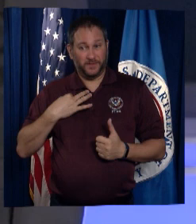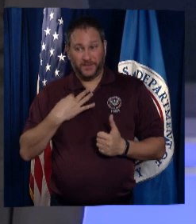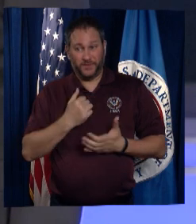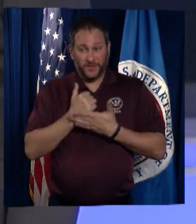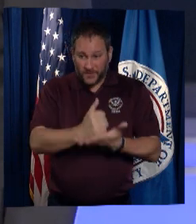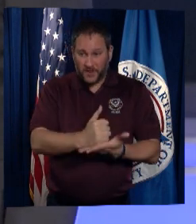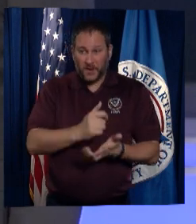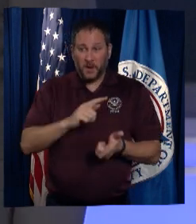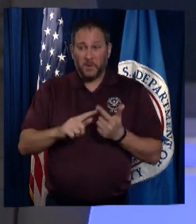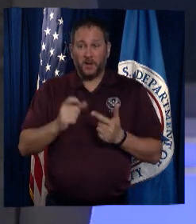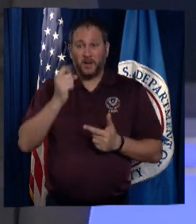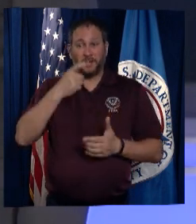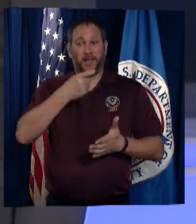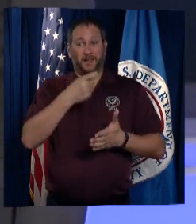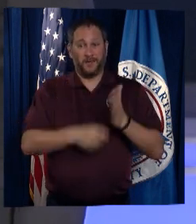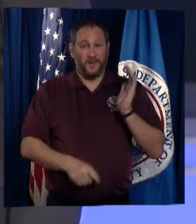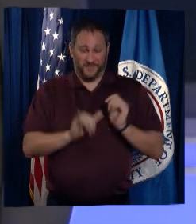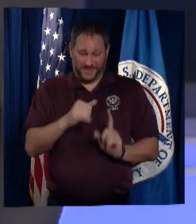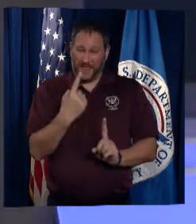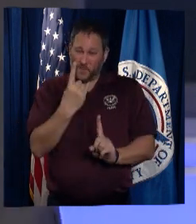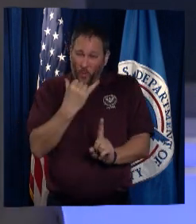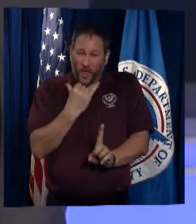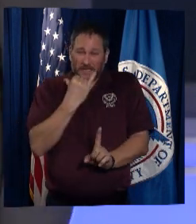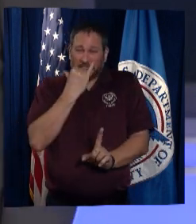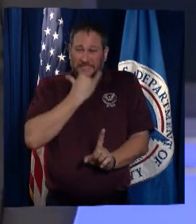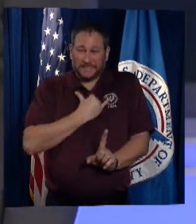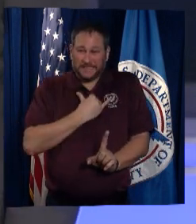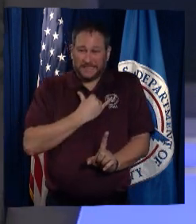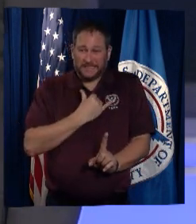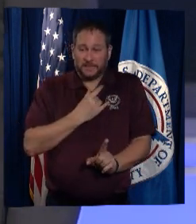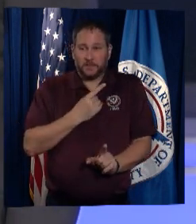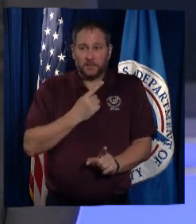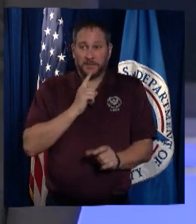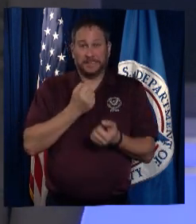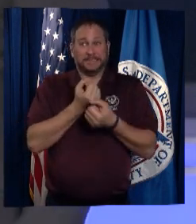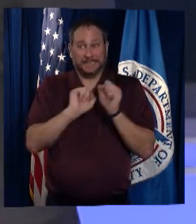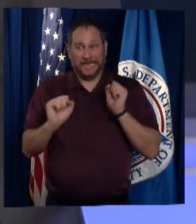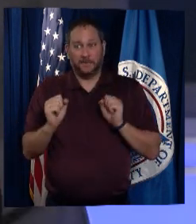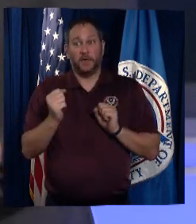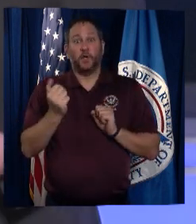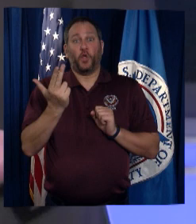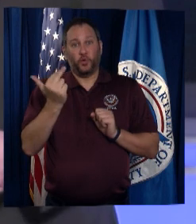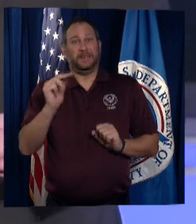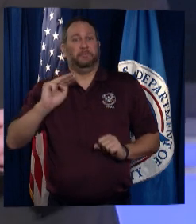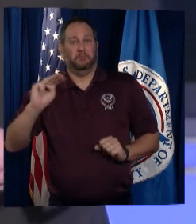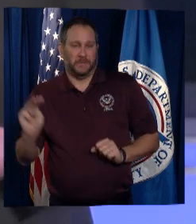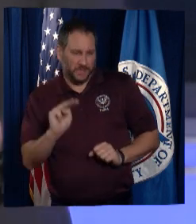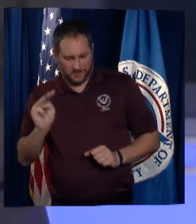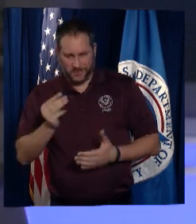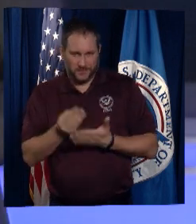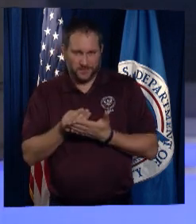frameworks do not consider the benefits of community engagement. Communities do